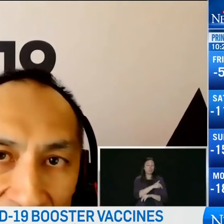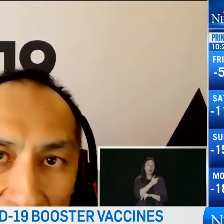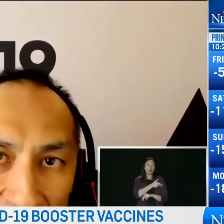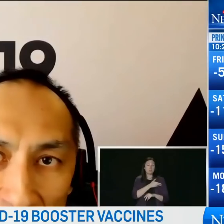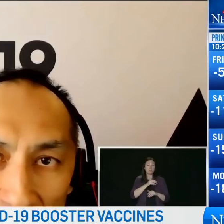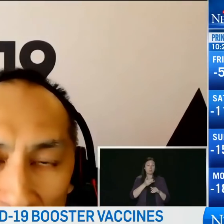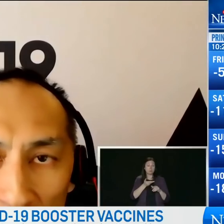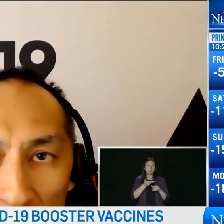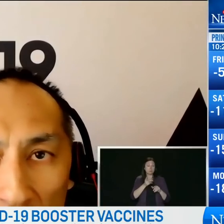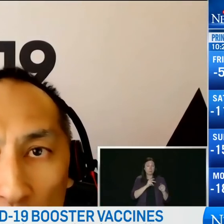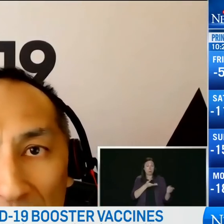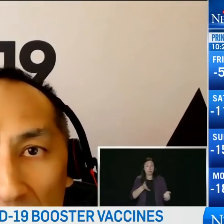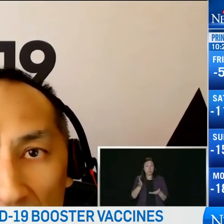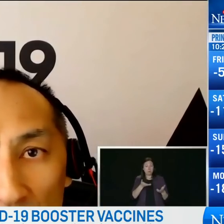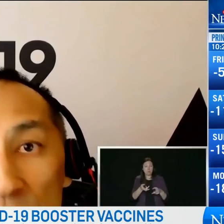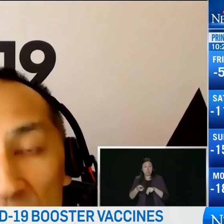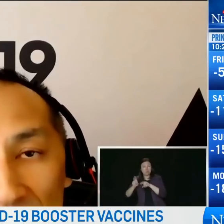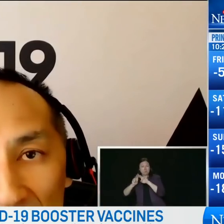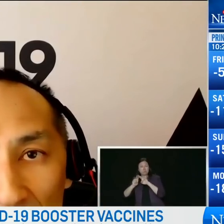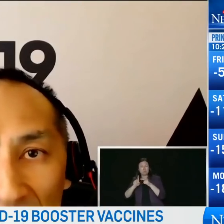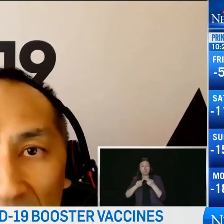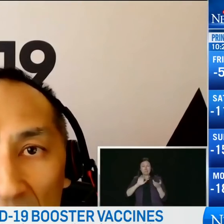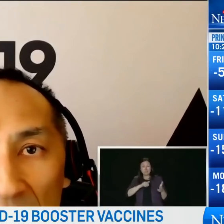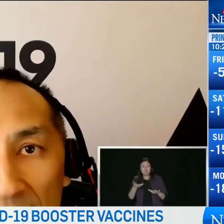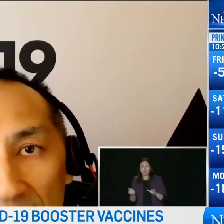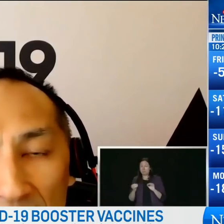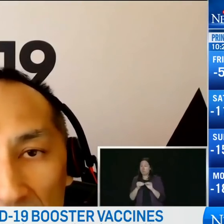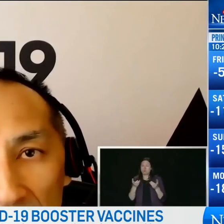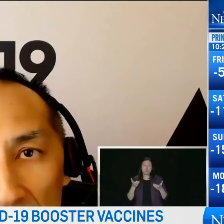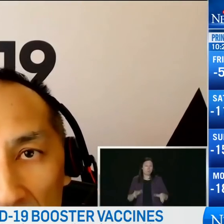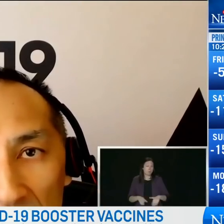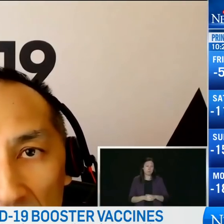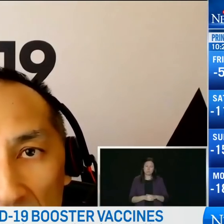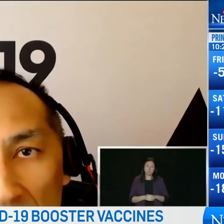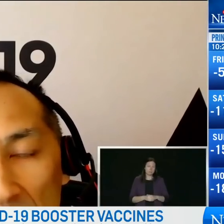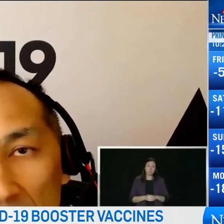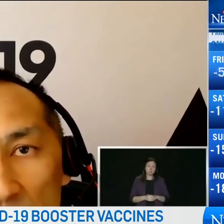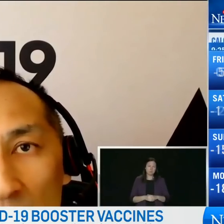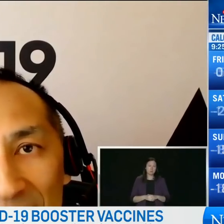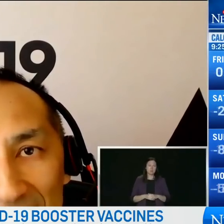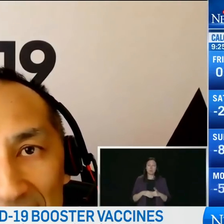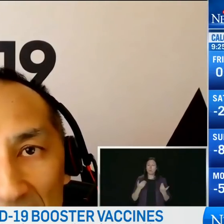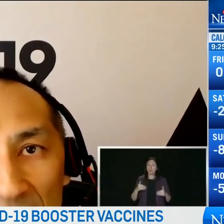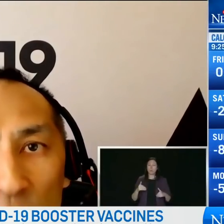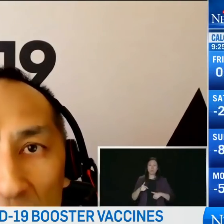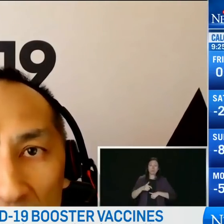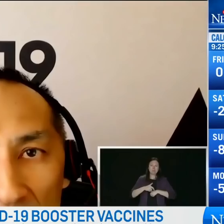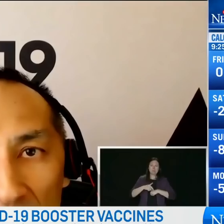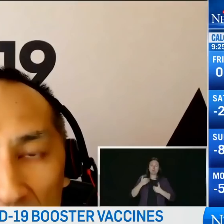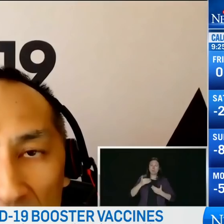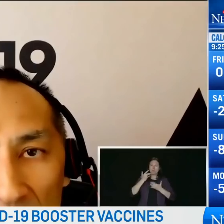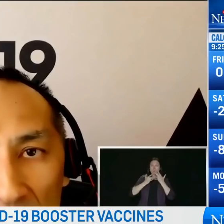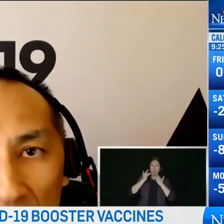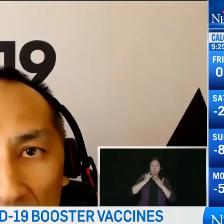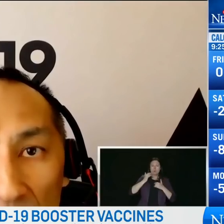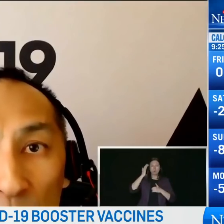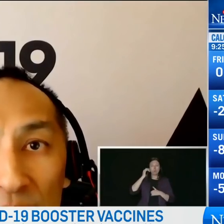BECAUSE WE DON'T WANT TO WAIT FOR HOSPITALIZATIONS TO INCREASE